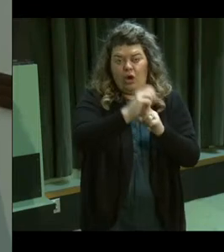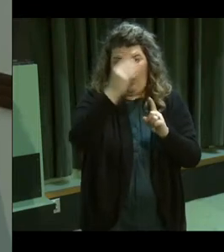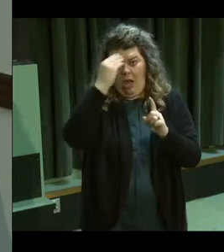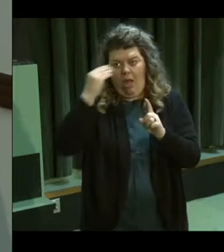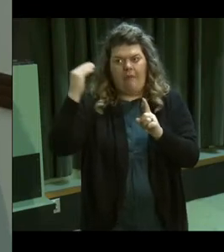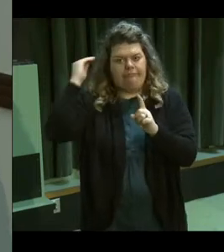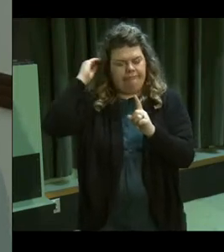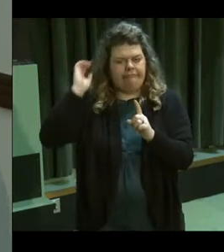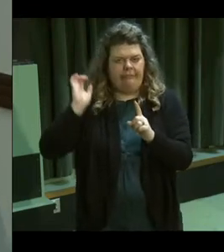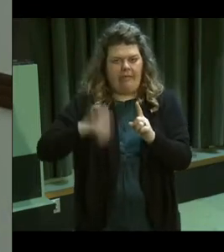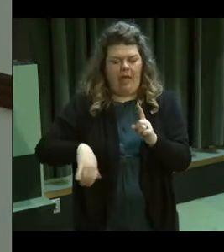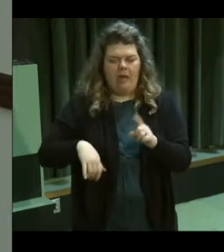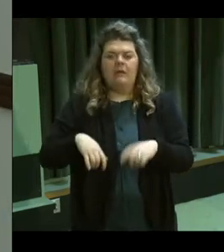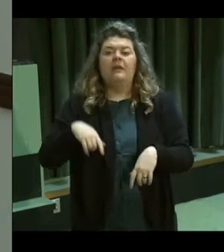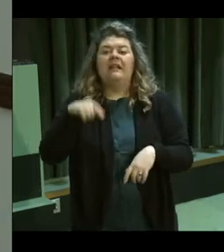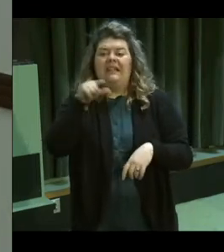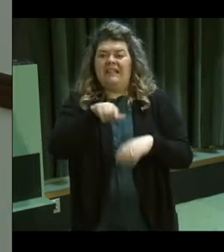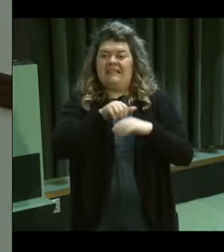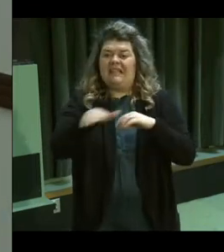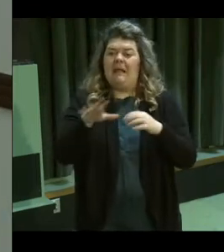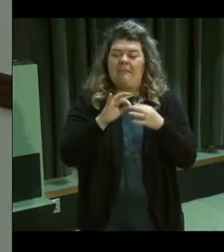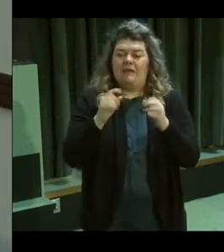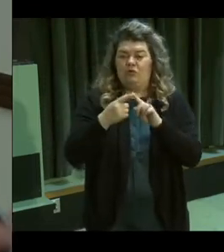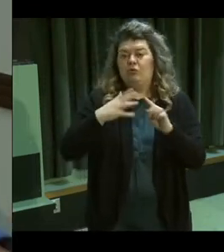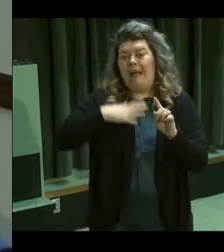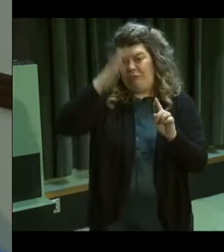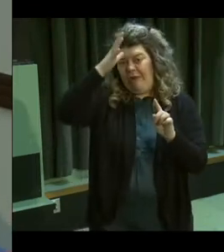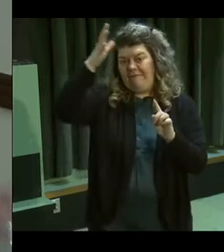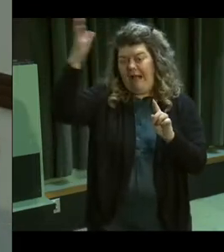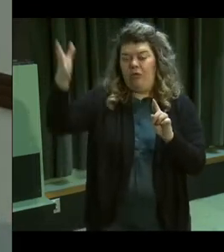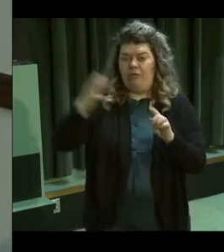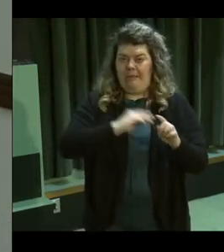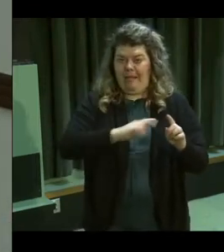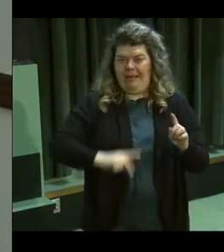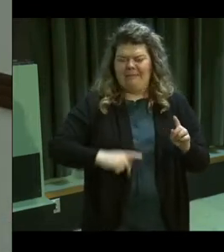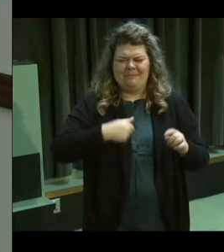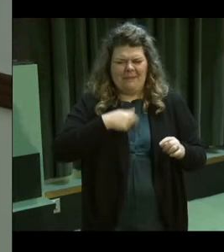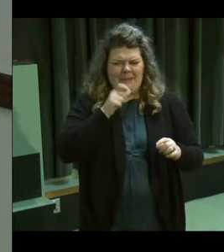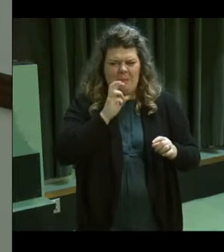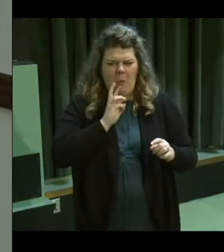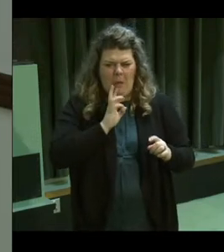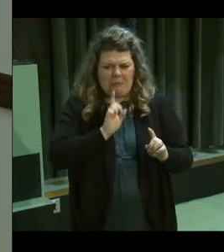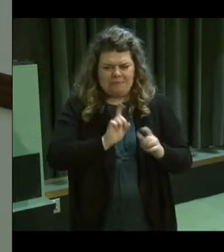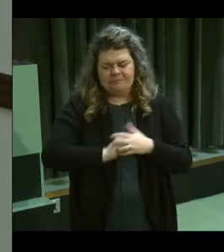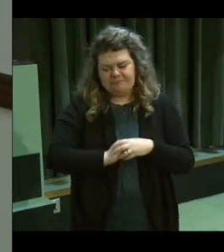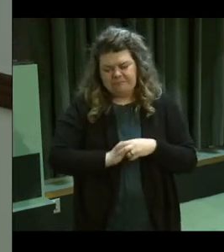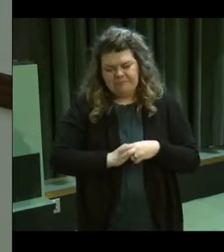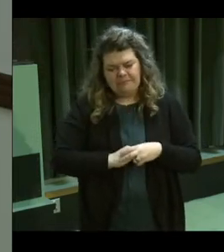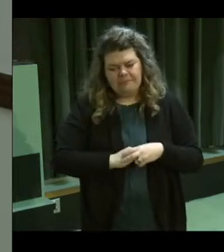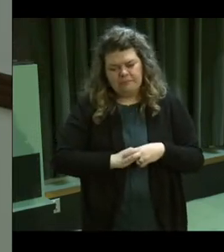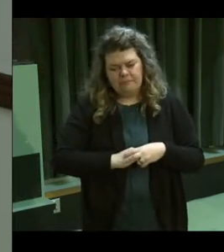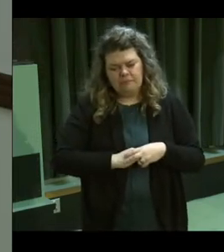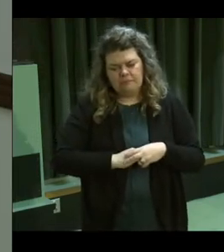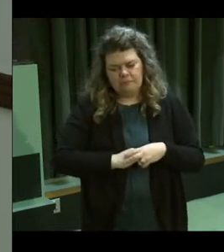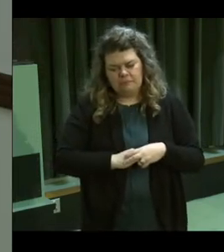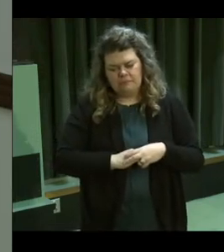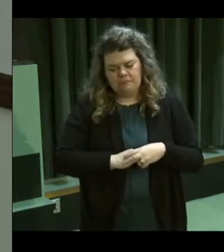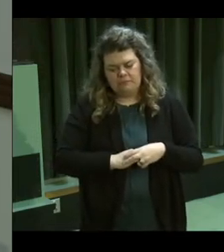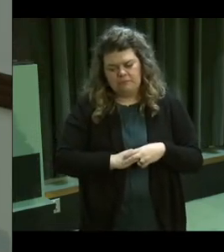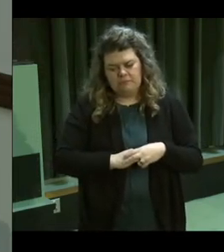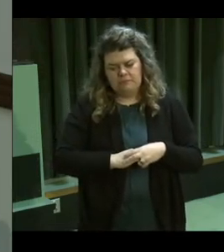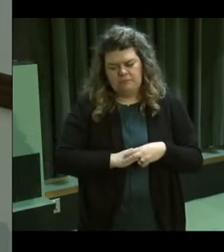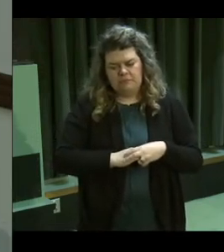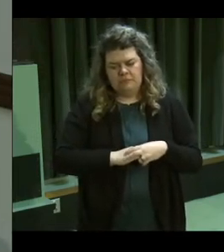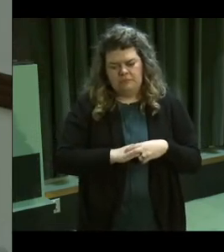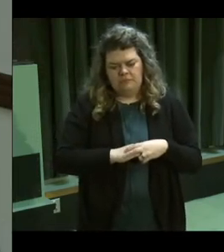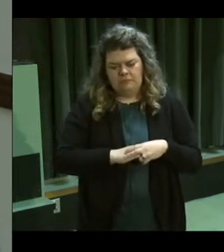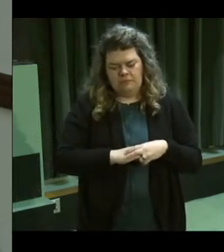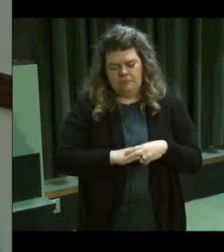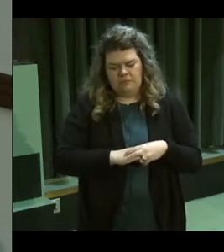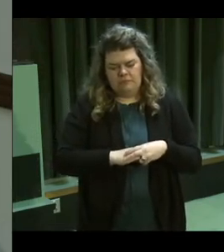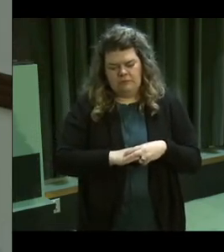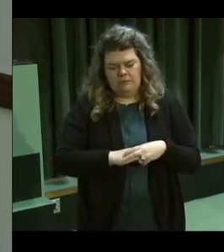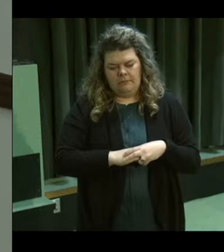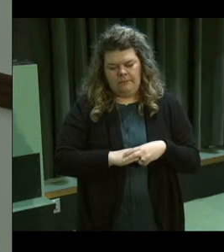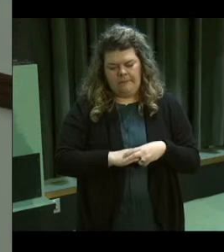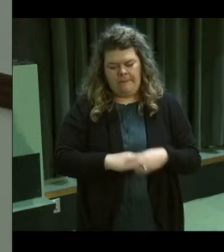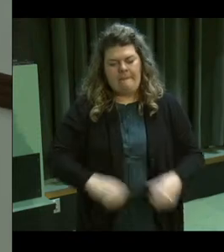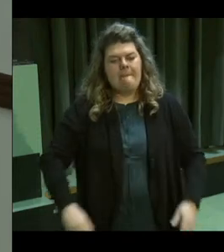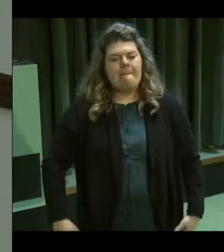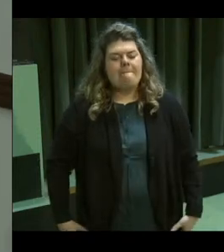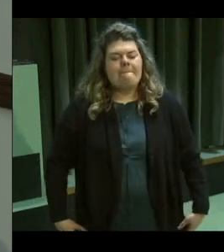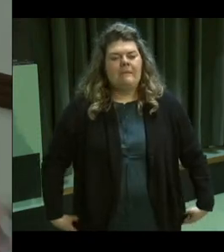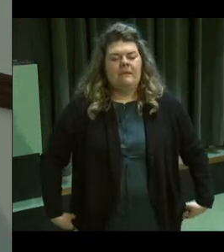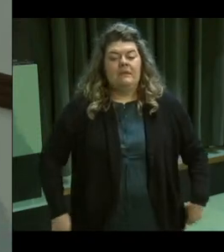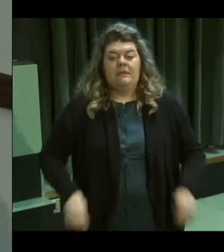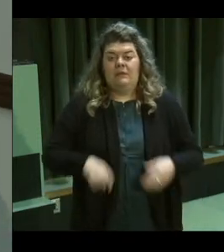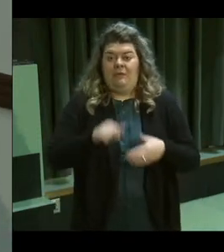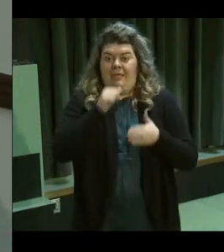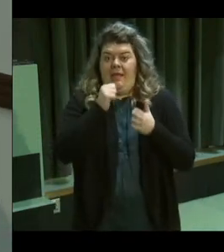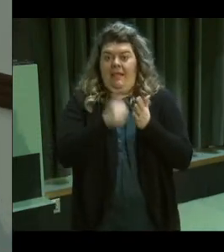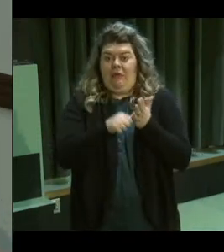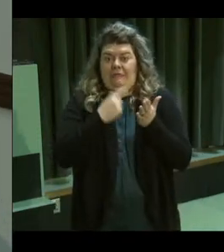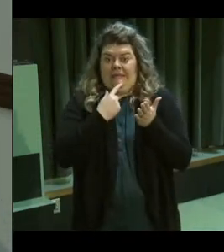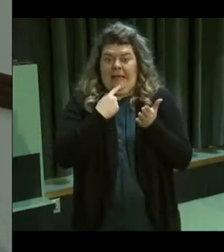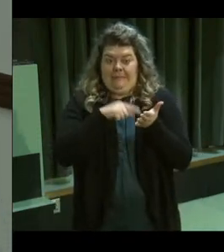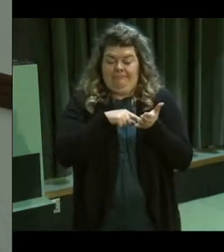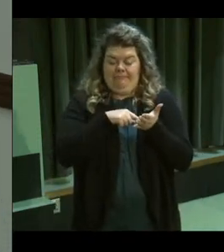this telegram to my grandfather.